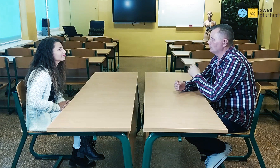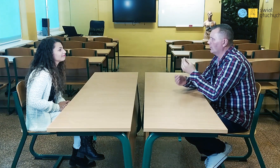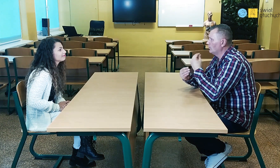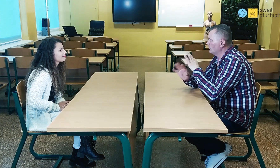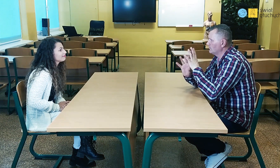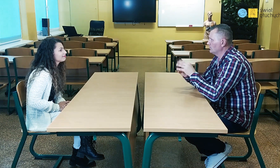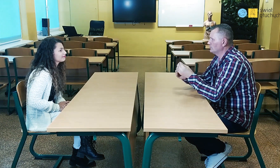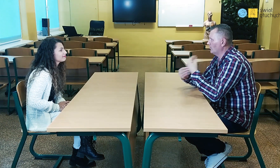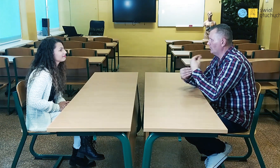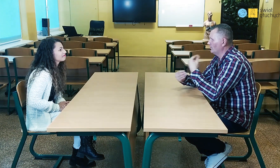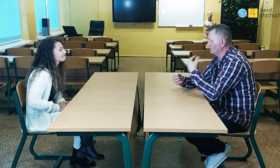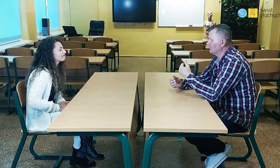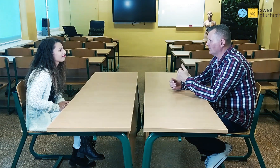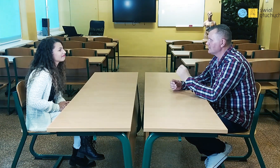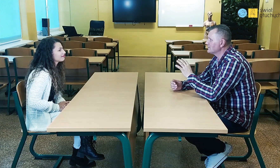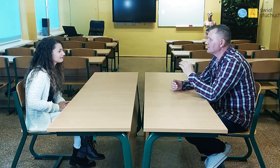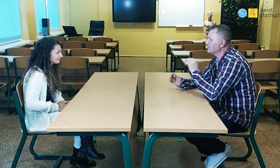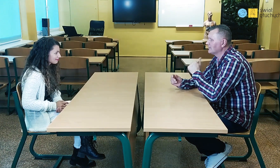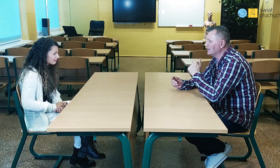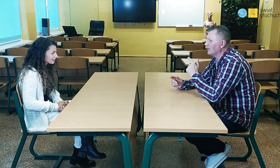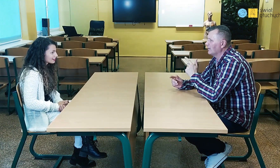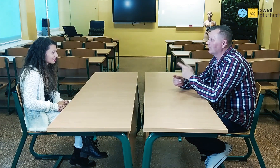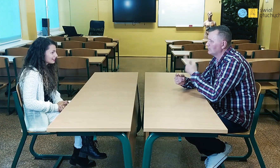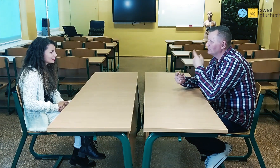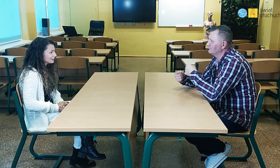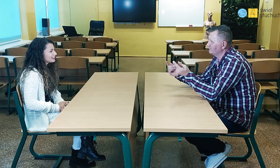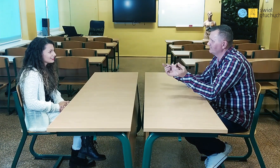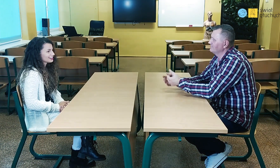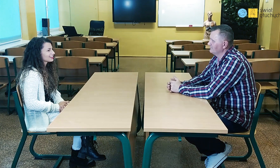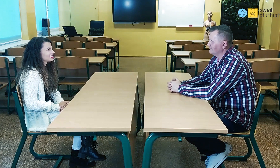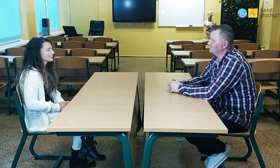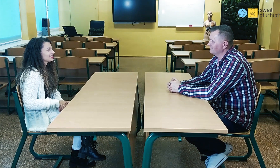She taught me how to pronounce the letters correctly.